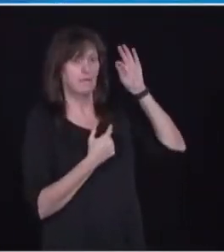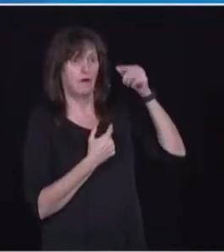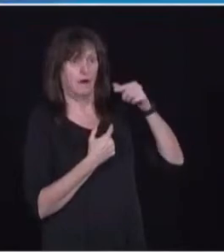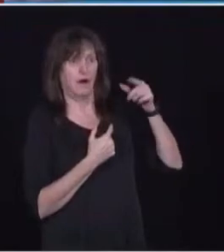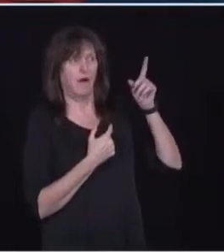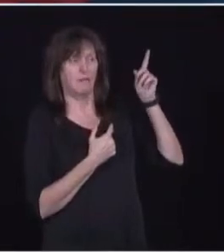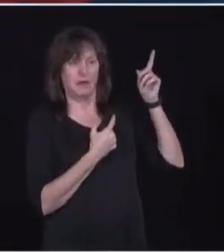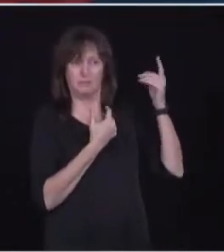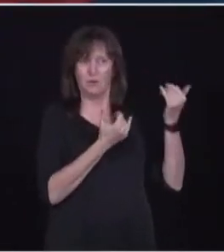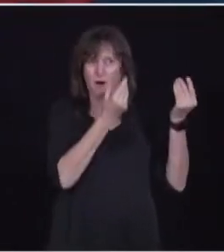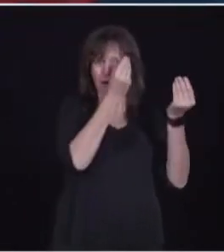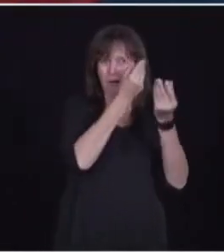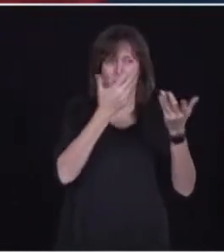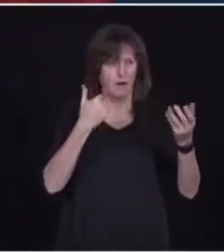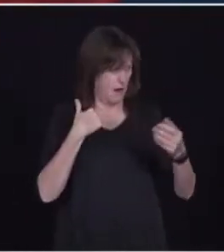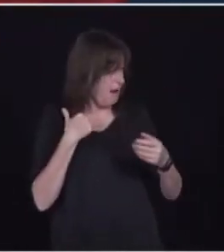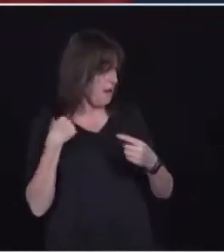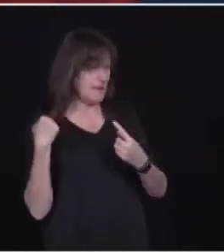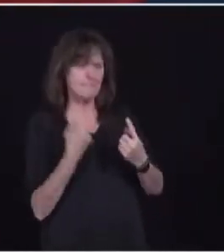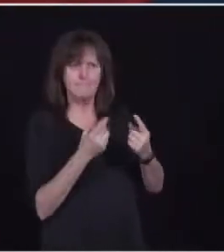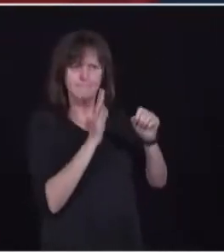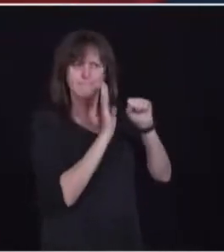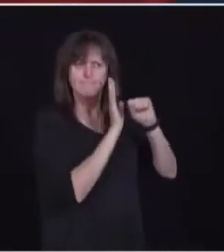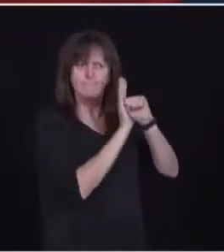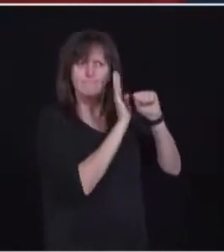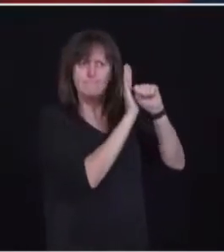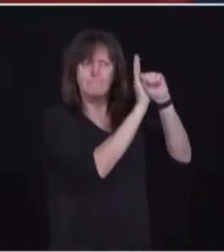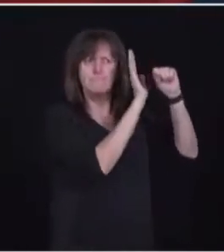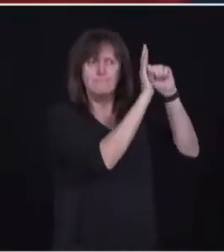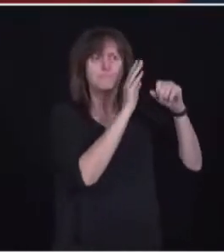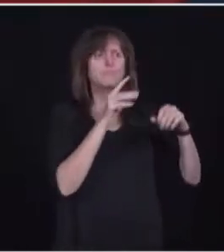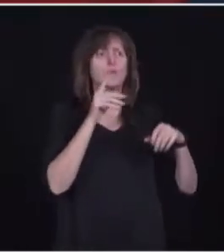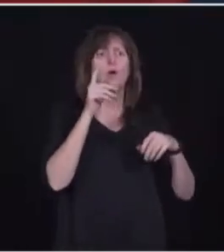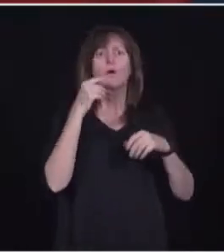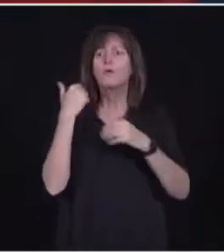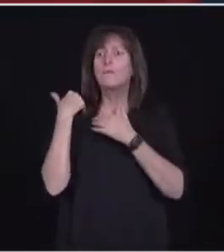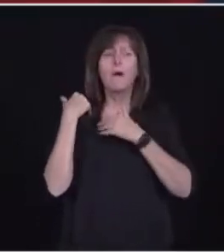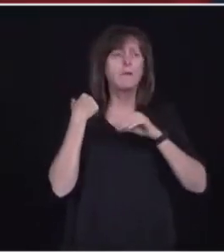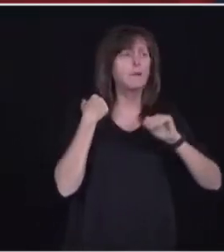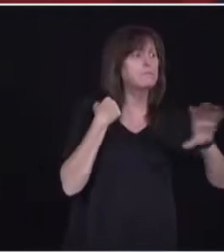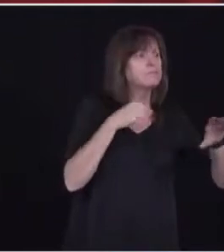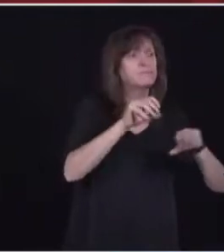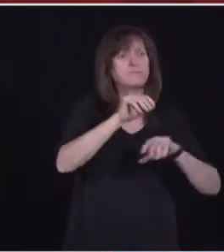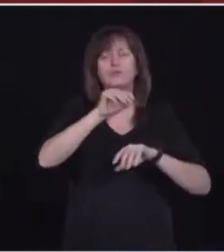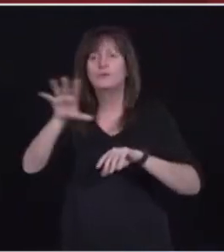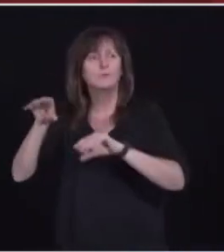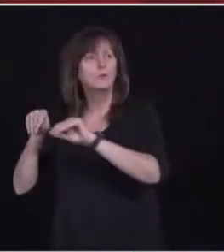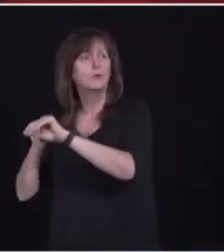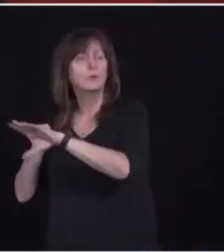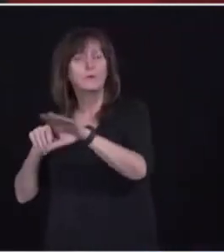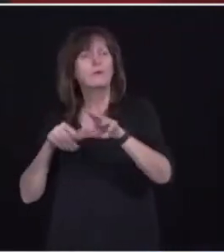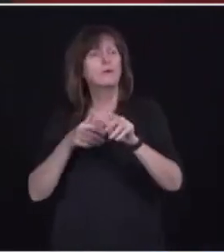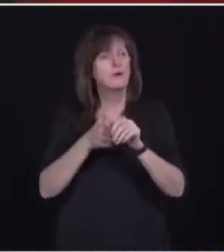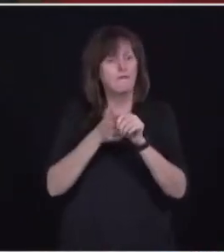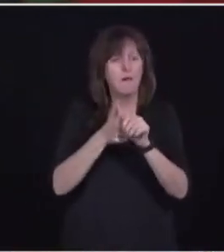federal government as I've been pushing it on the premier's table that these vaccines have to be distributed